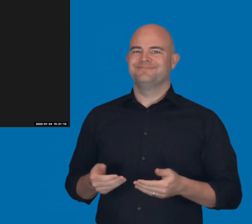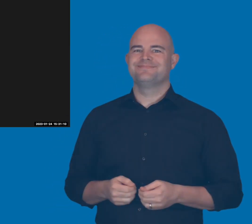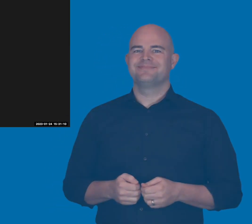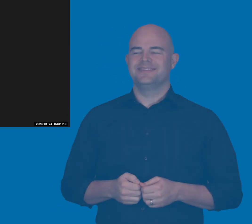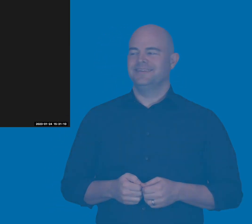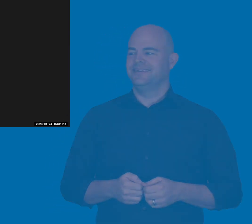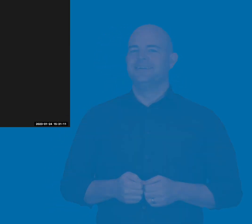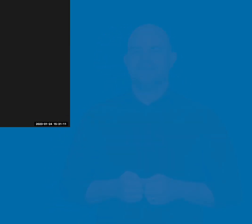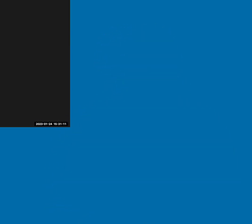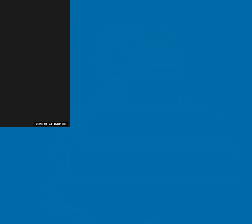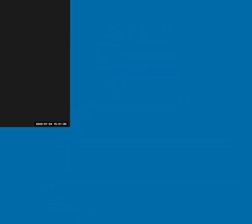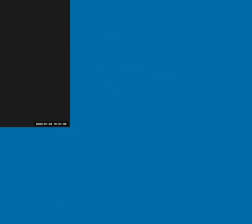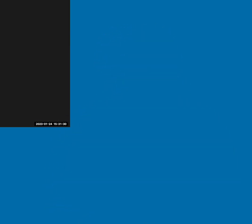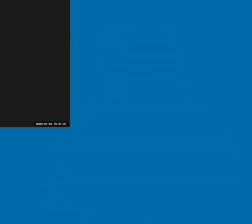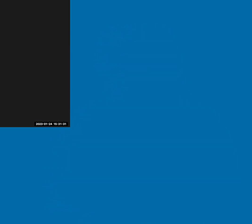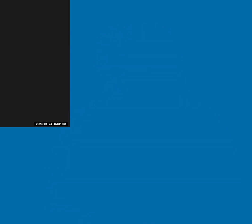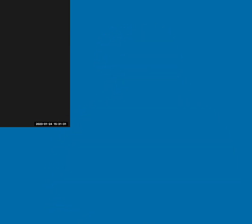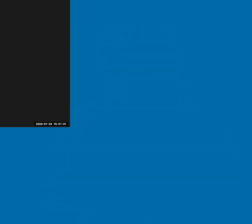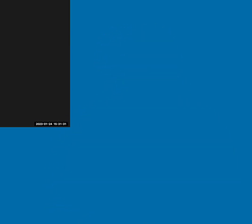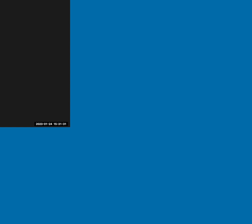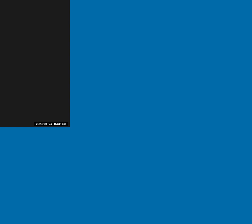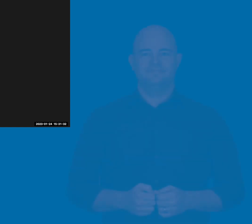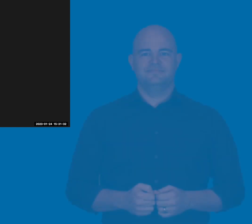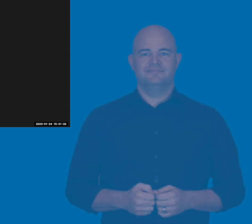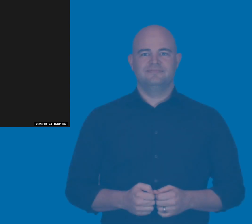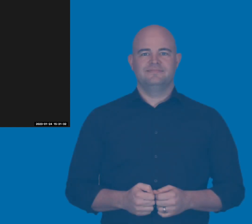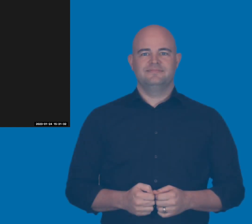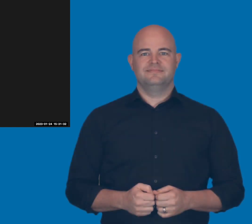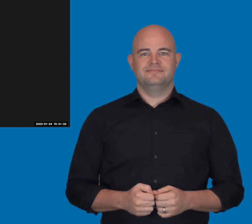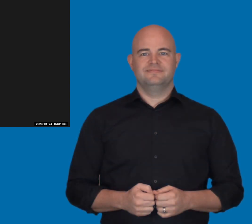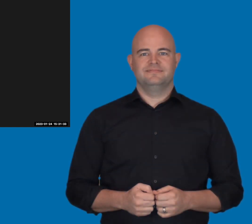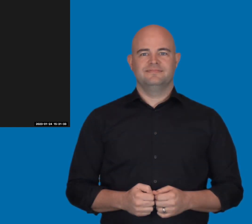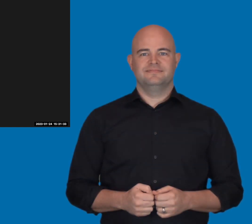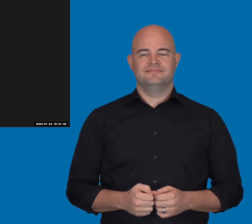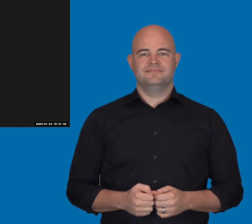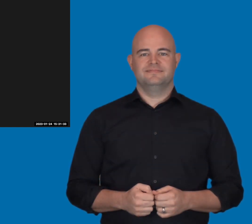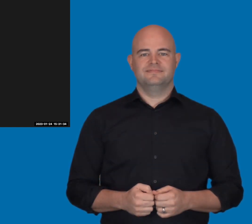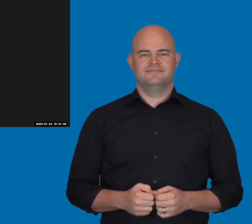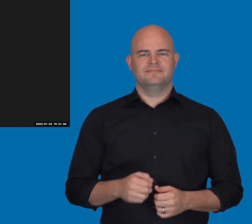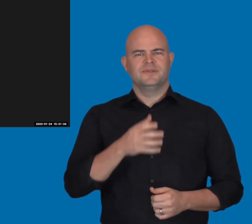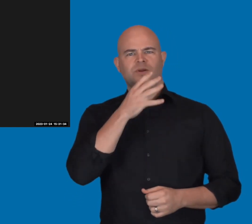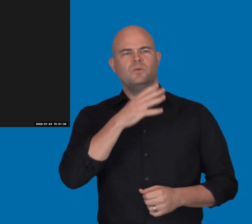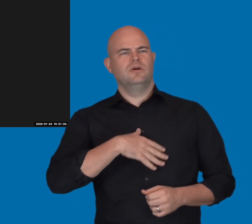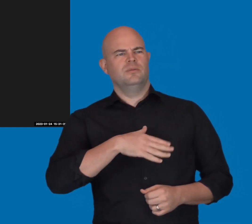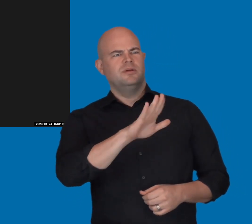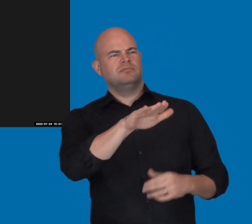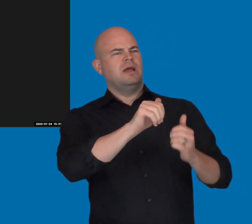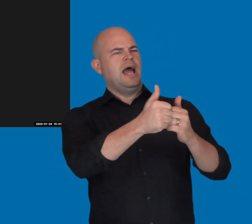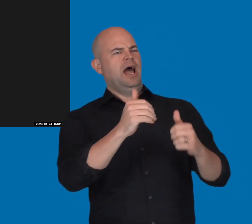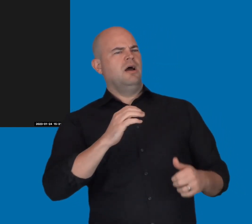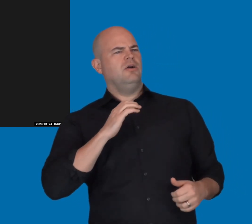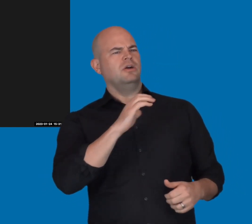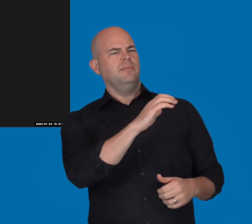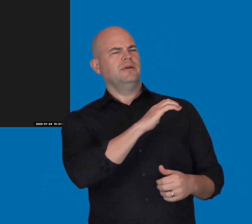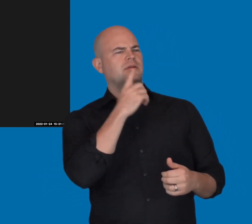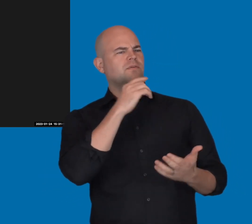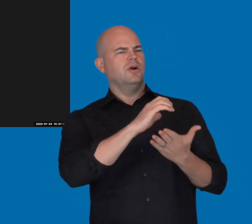That's right. It's our ACED IT course. It's our training course that we offer for accessibility principles.